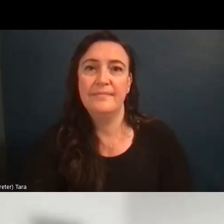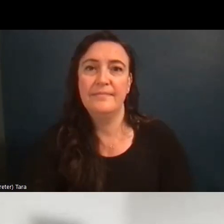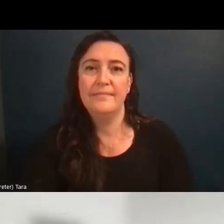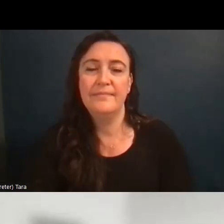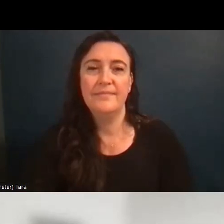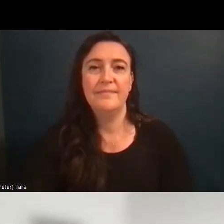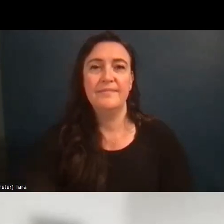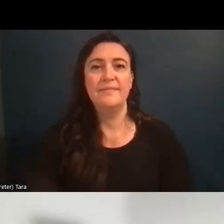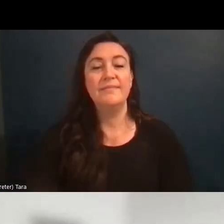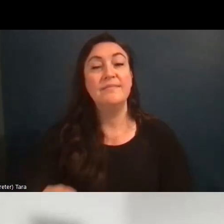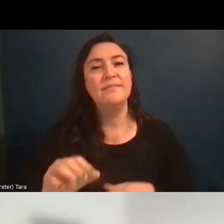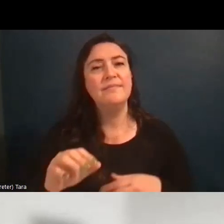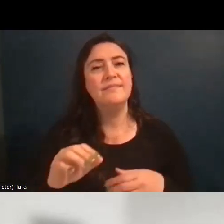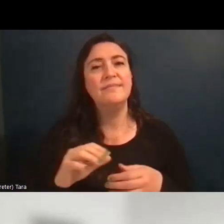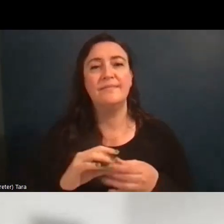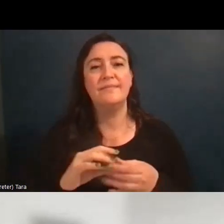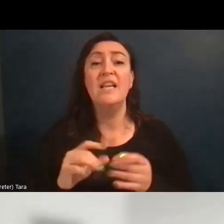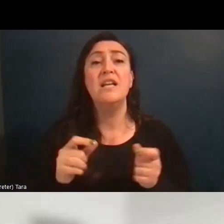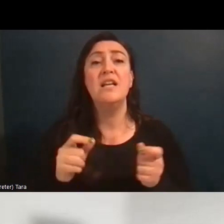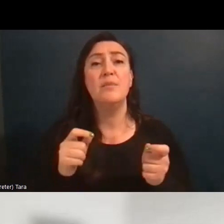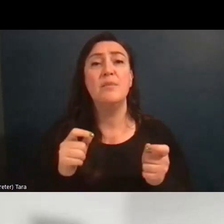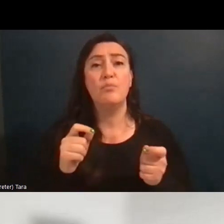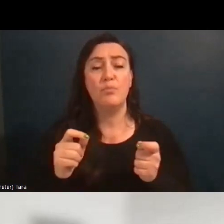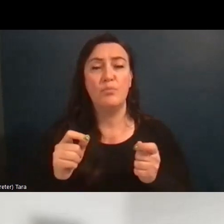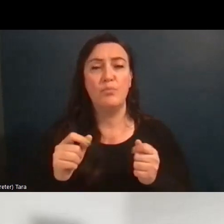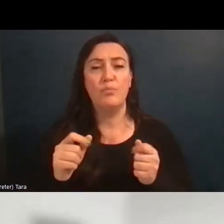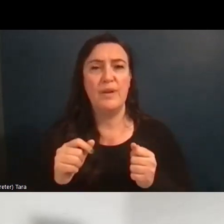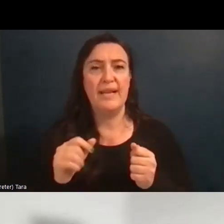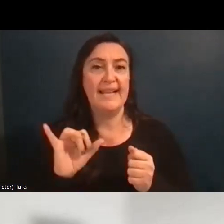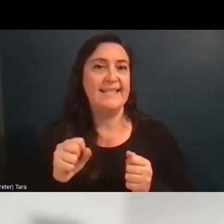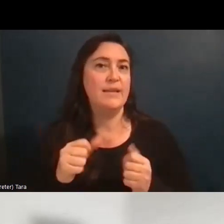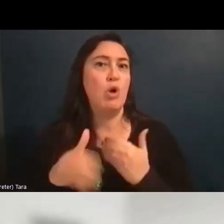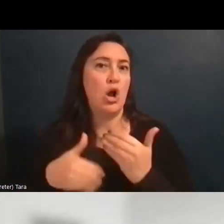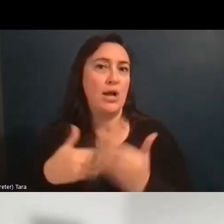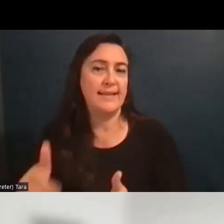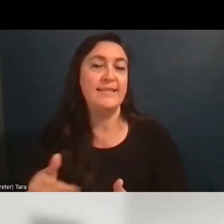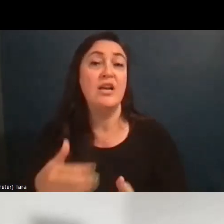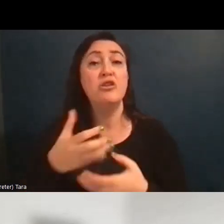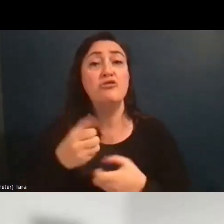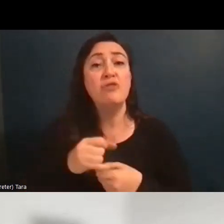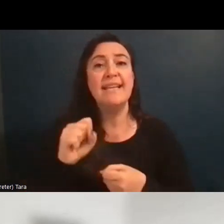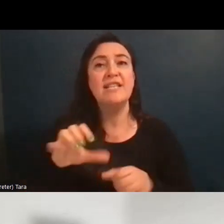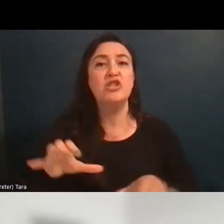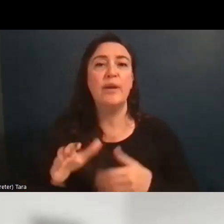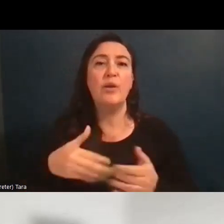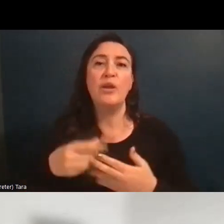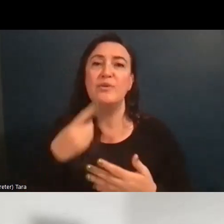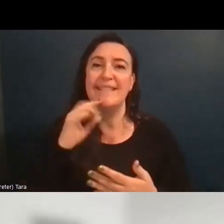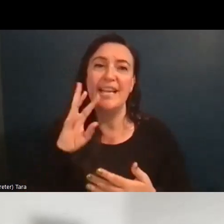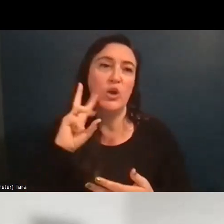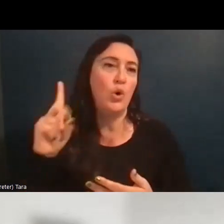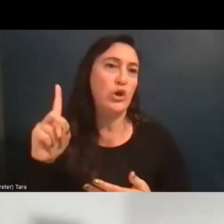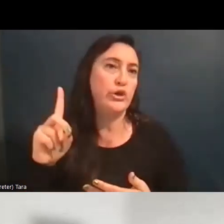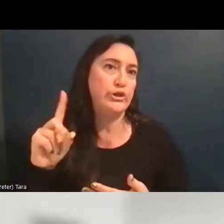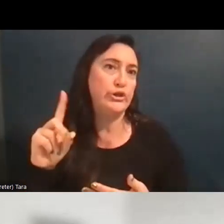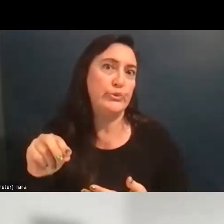a manager recently described trust as doing what you said you would do to me. So following up and I I really like that.